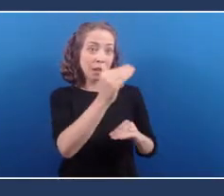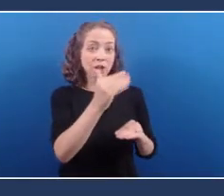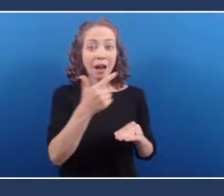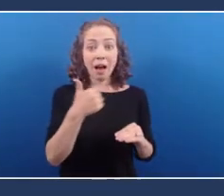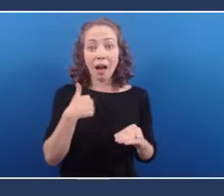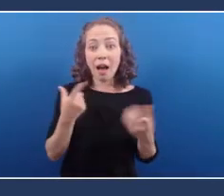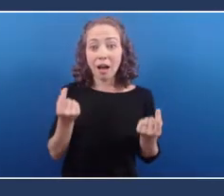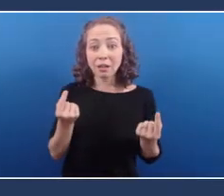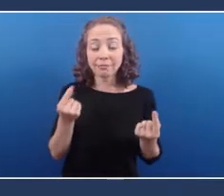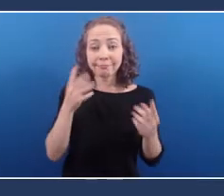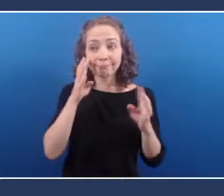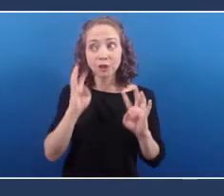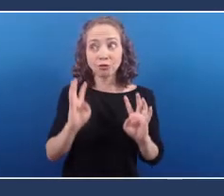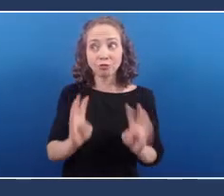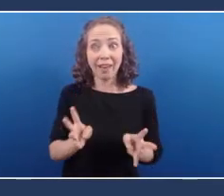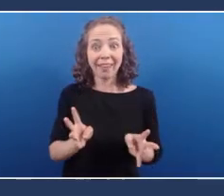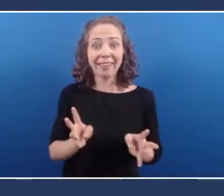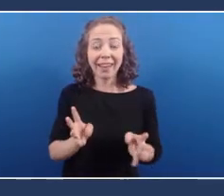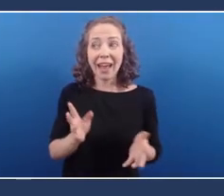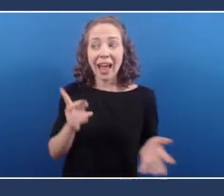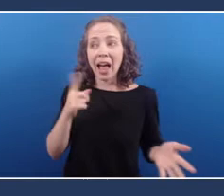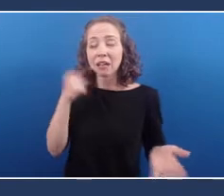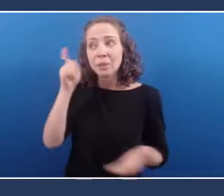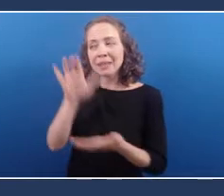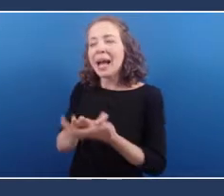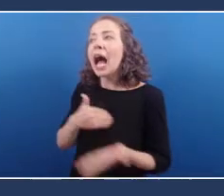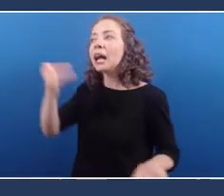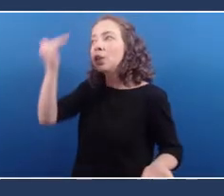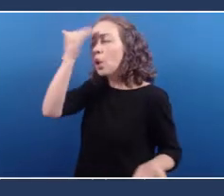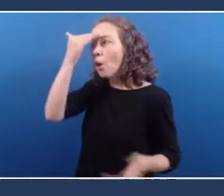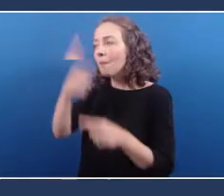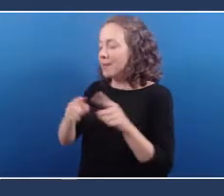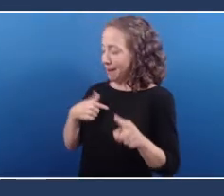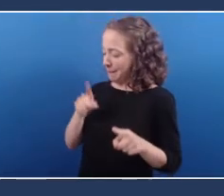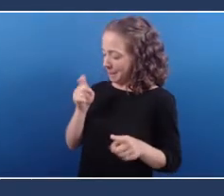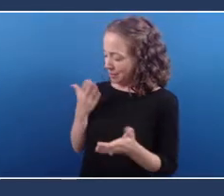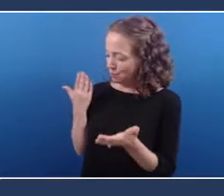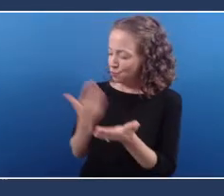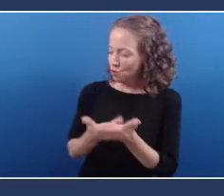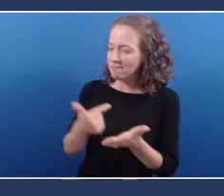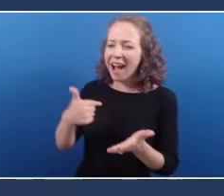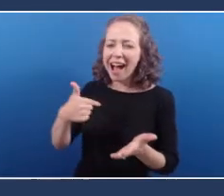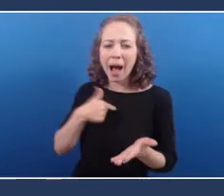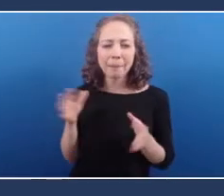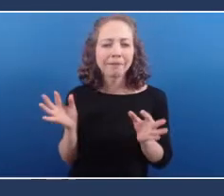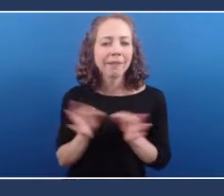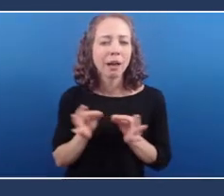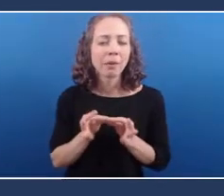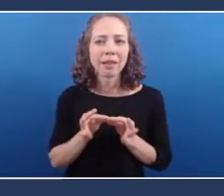Because I said to him, I know, but I have to show the value that I bring to my team.